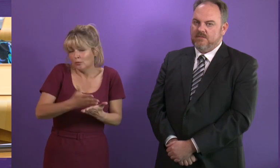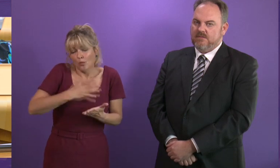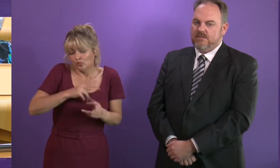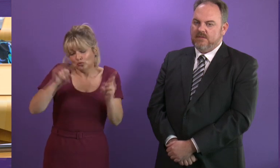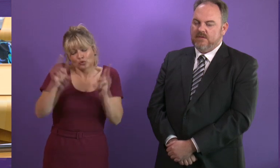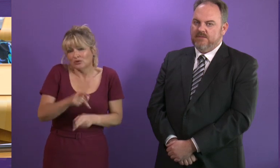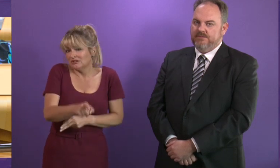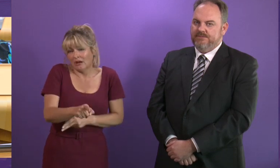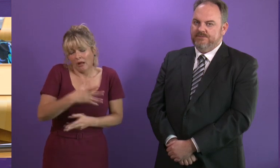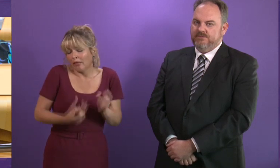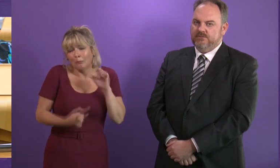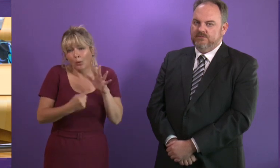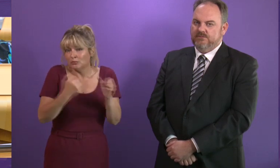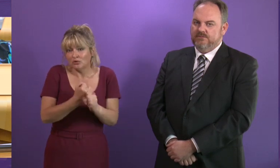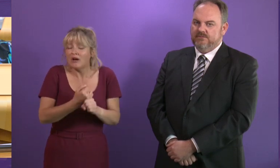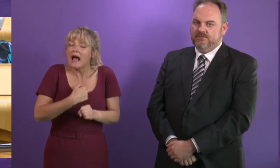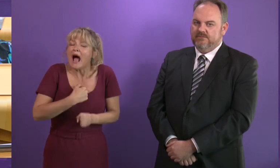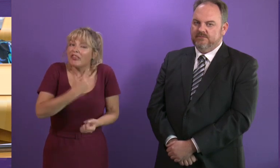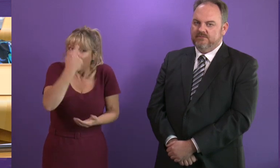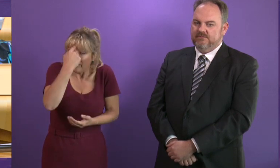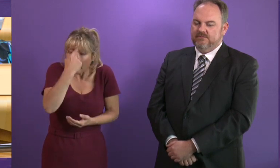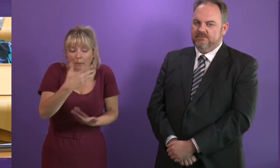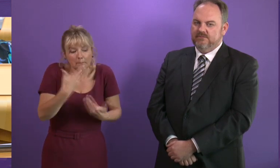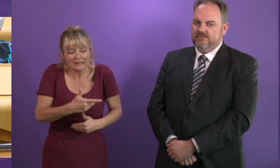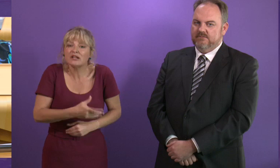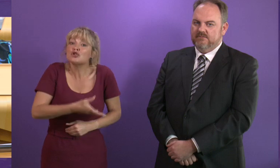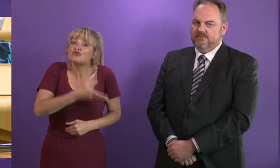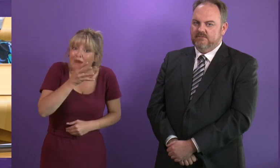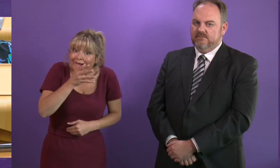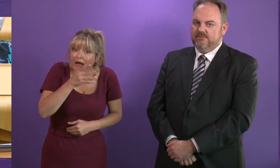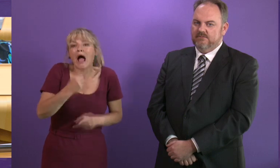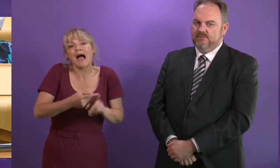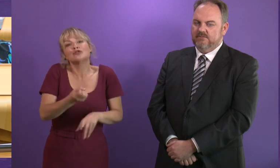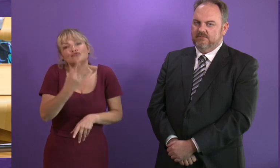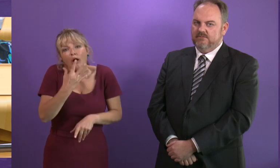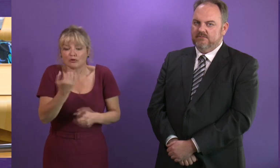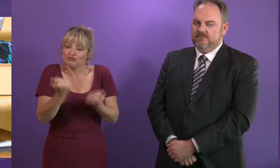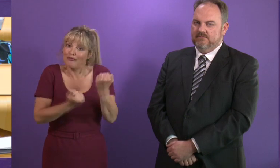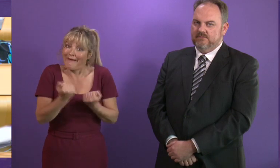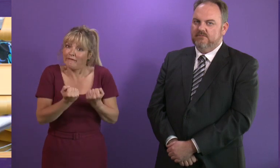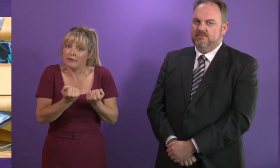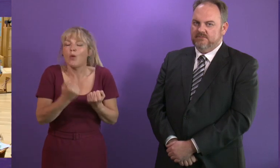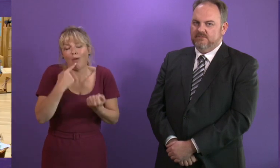their incidence. Combined, the actions that we have taken on drink driving and on drug driving will make our roads safer. HIV (Action on Stigma)